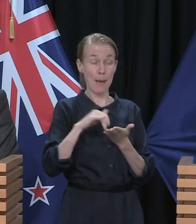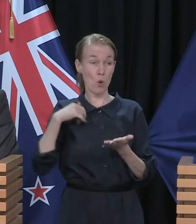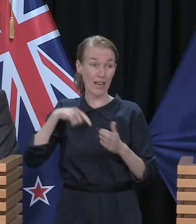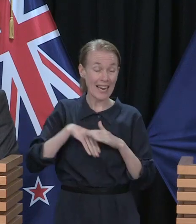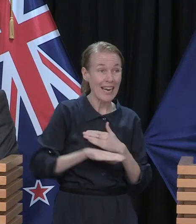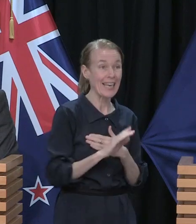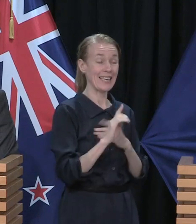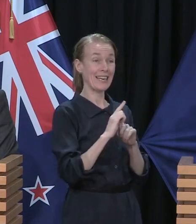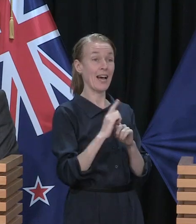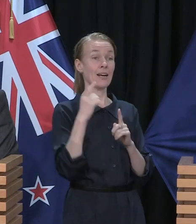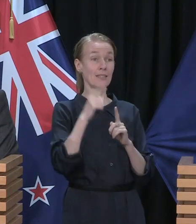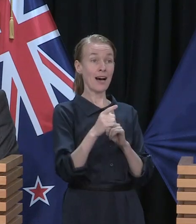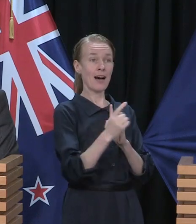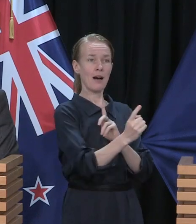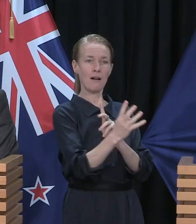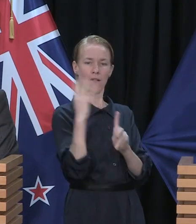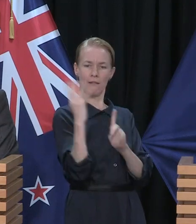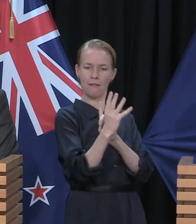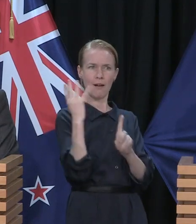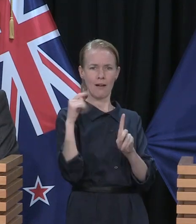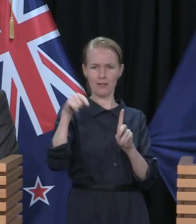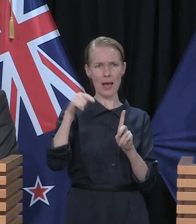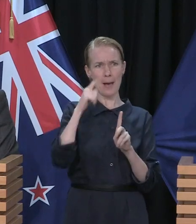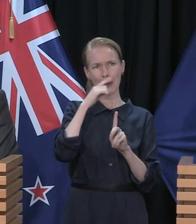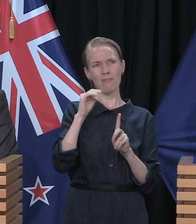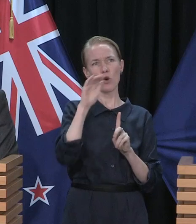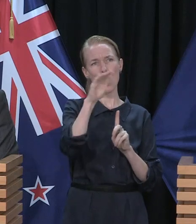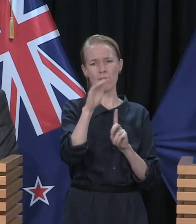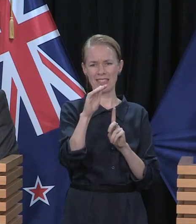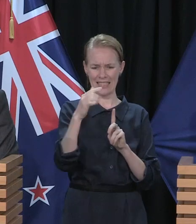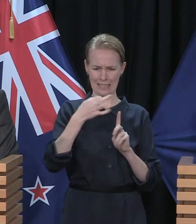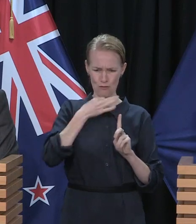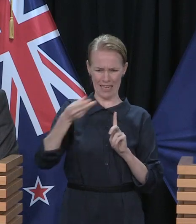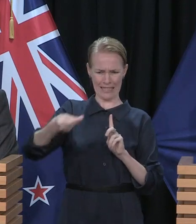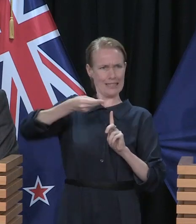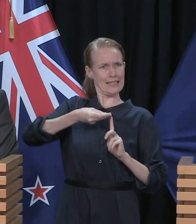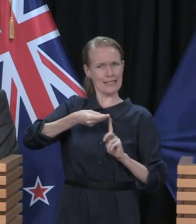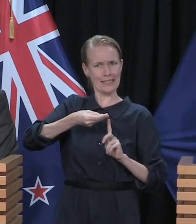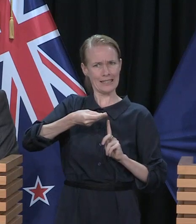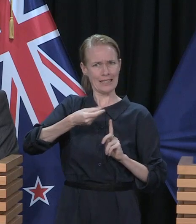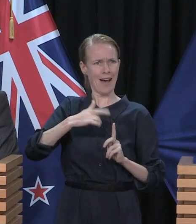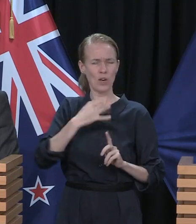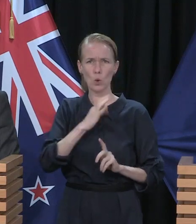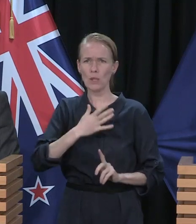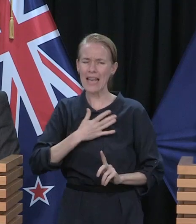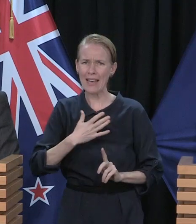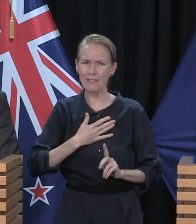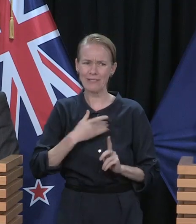in New Zealand. So people who are potentially symptomatic from other countries and this could be the potential - the